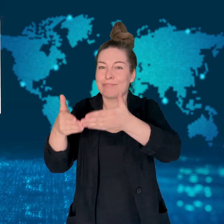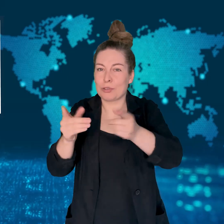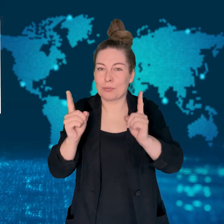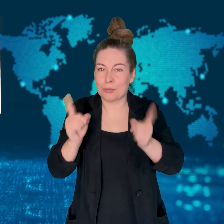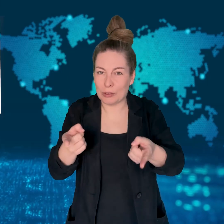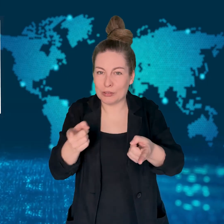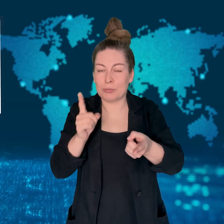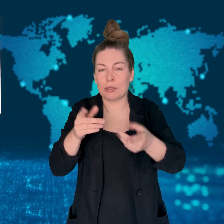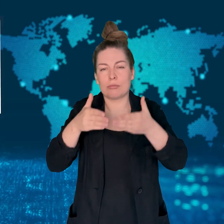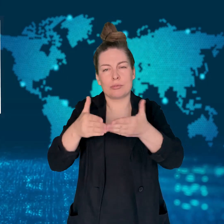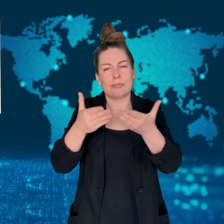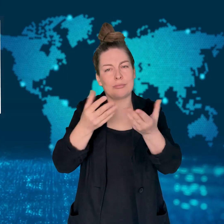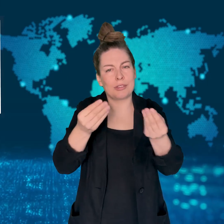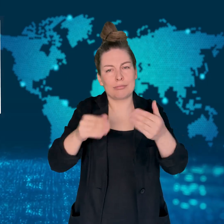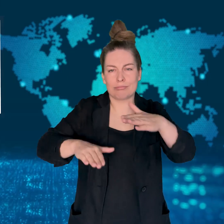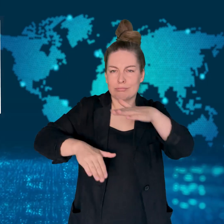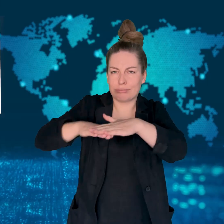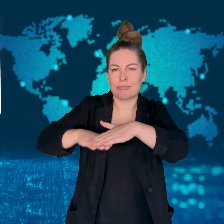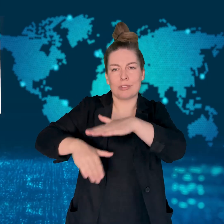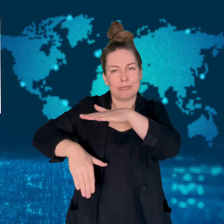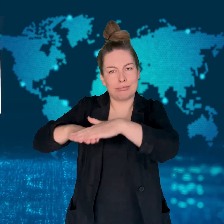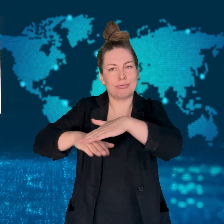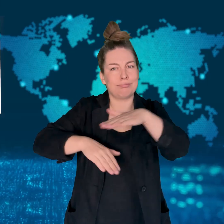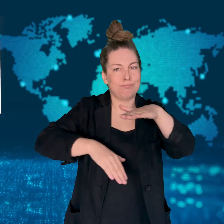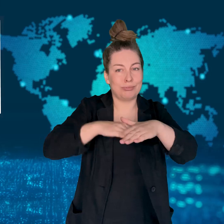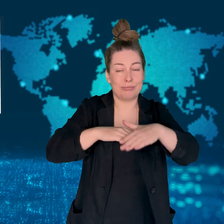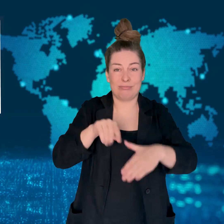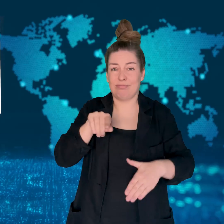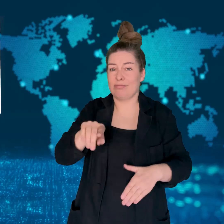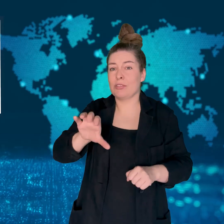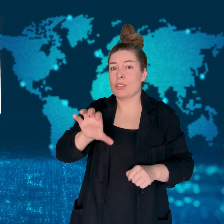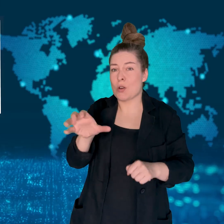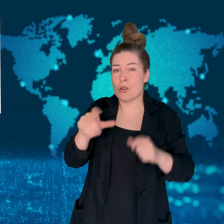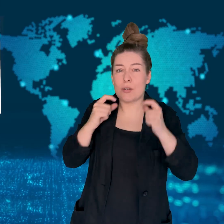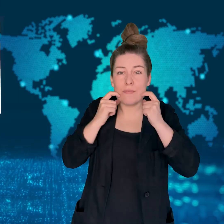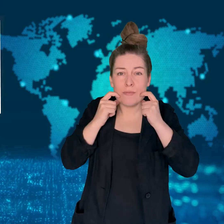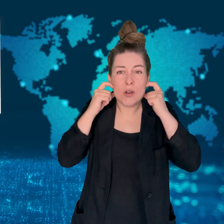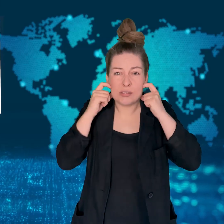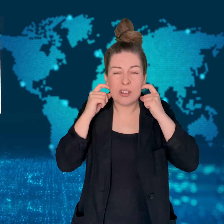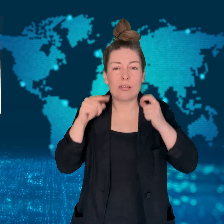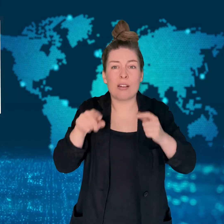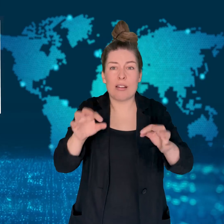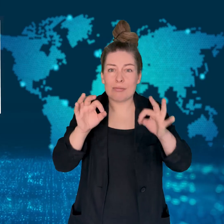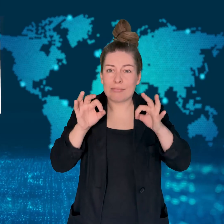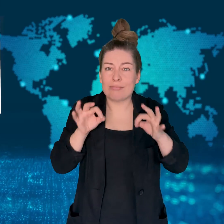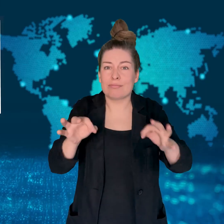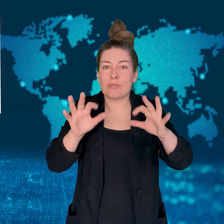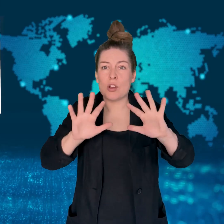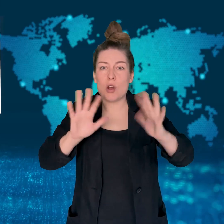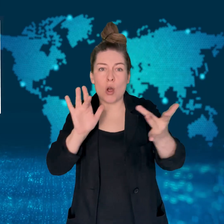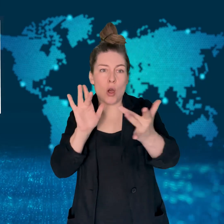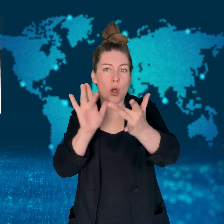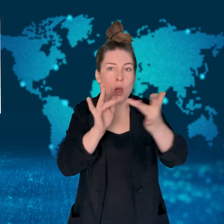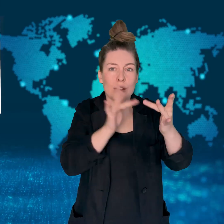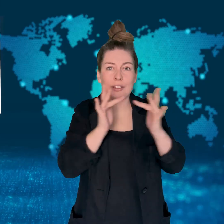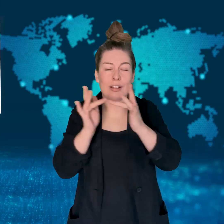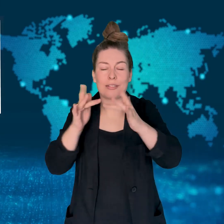Many areas of Mozambique are accessible by boats,